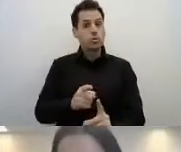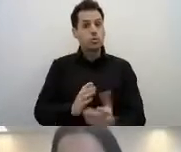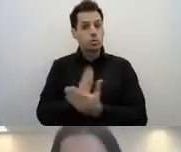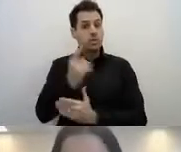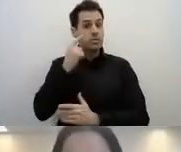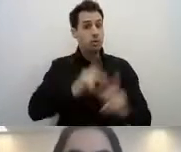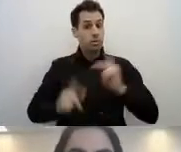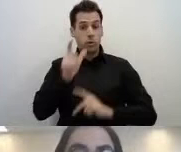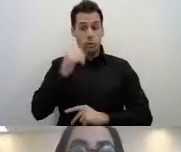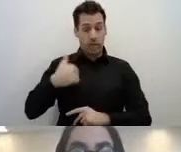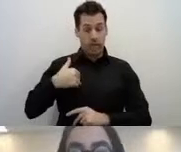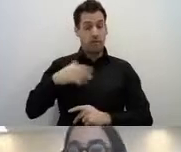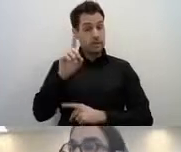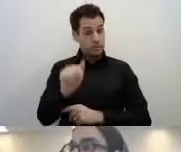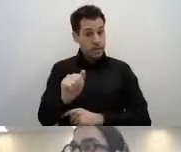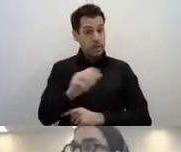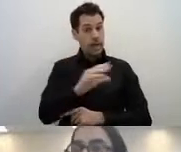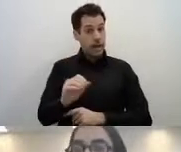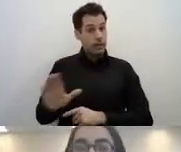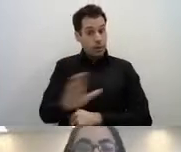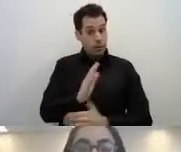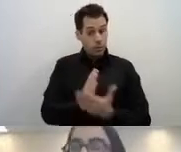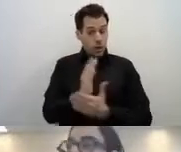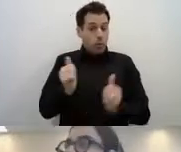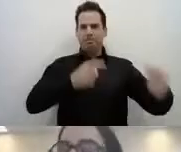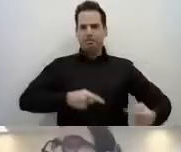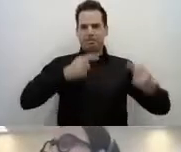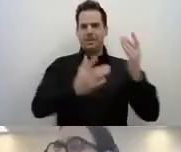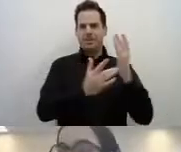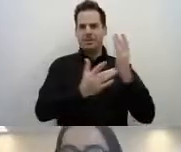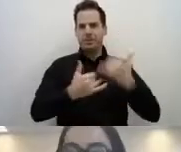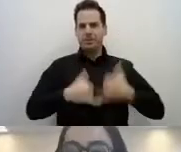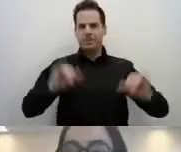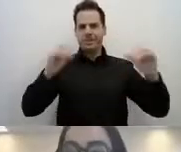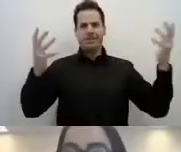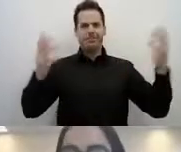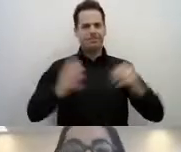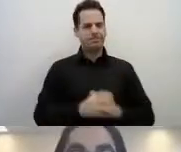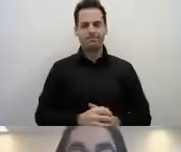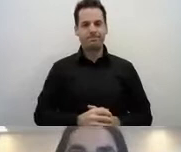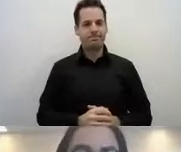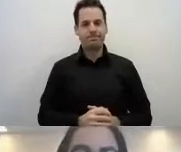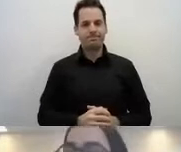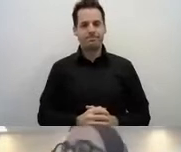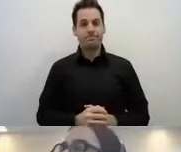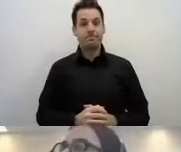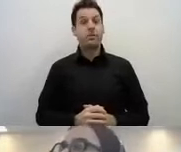upon service animals under our human rights code um okay so on the screen now before you should be